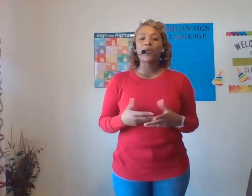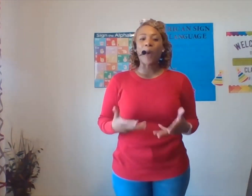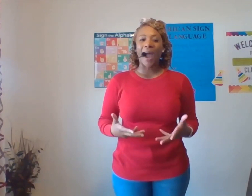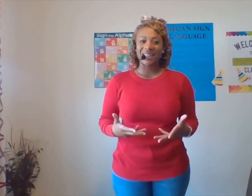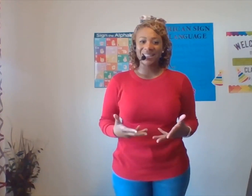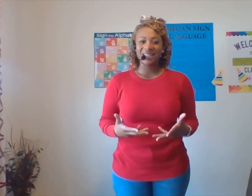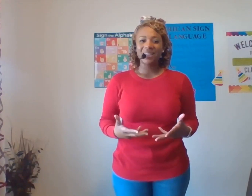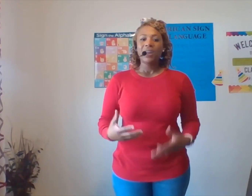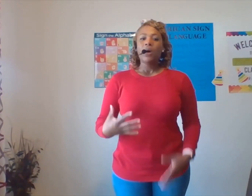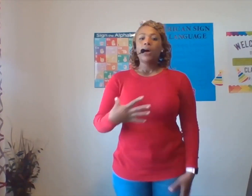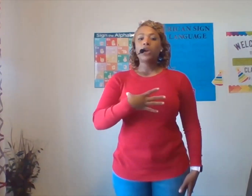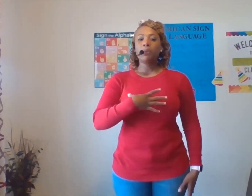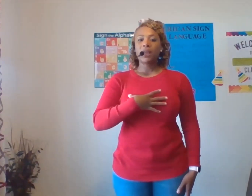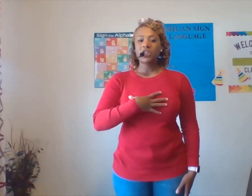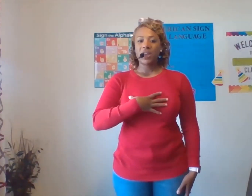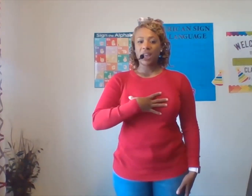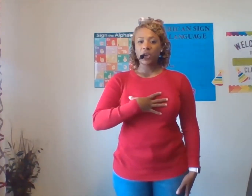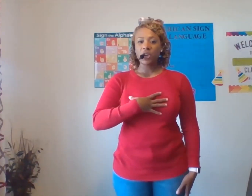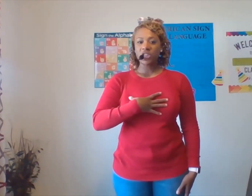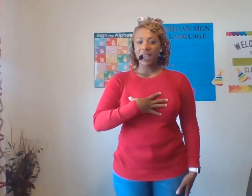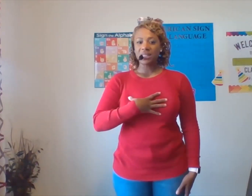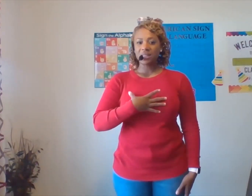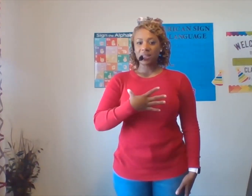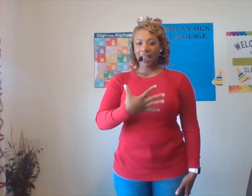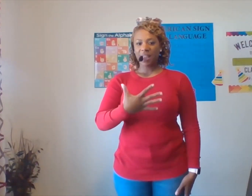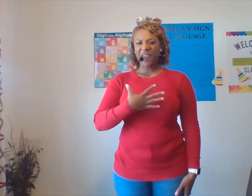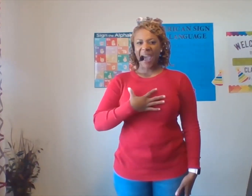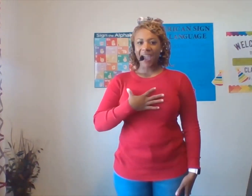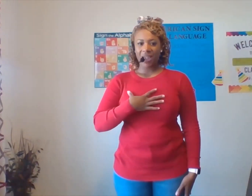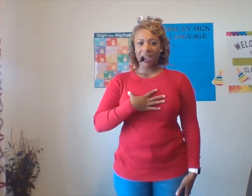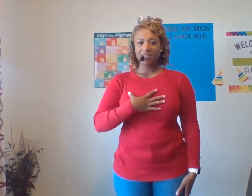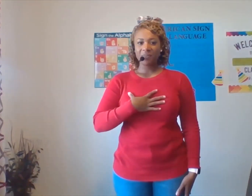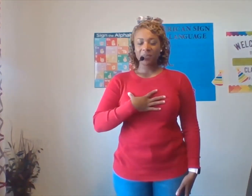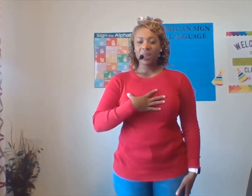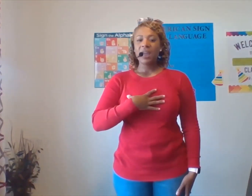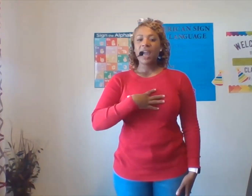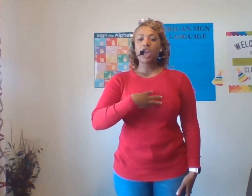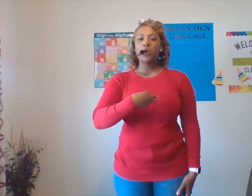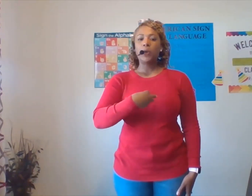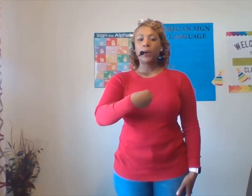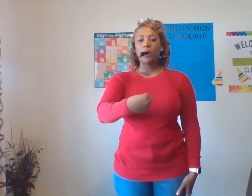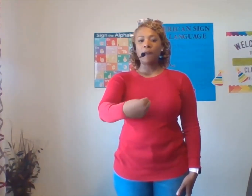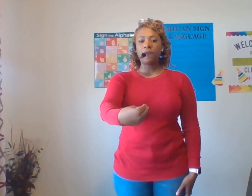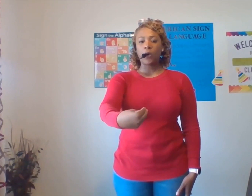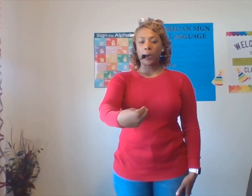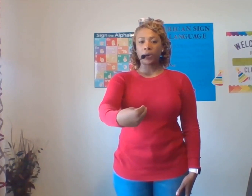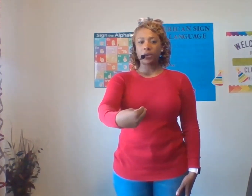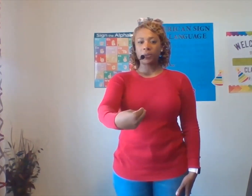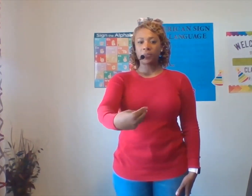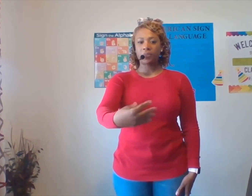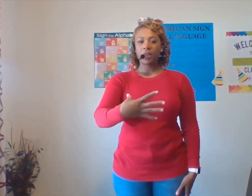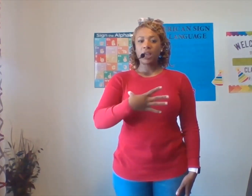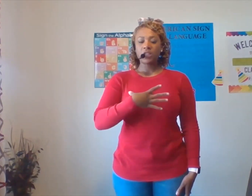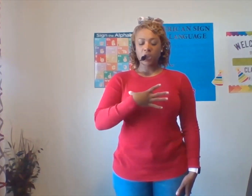white you place your hand on your chest like a five hand and you pull forward so